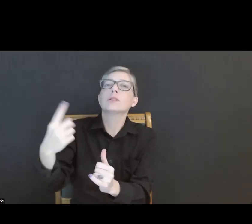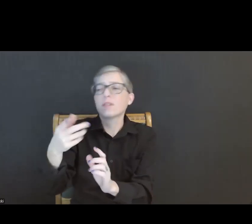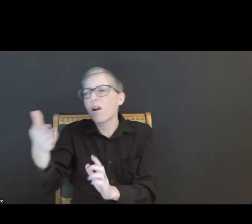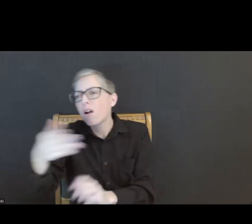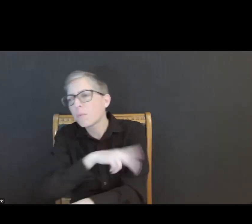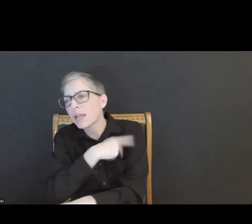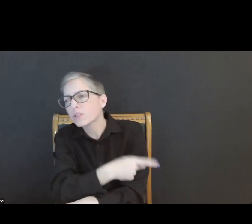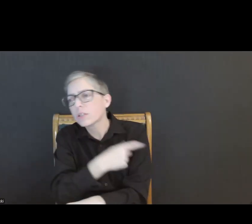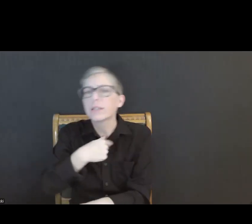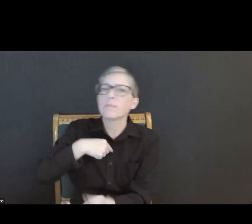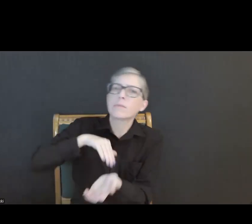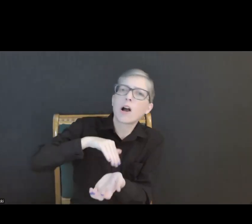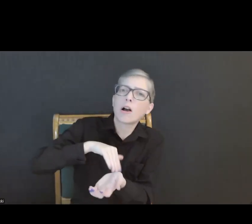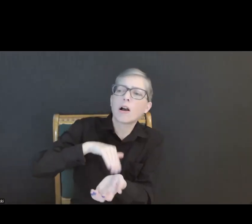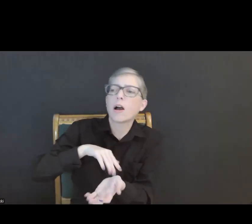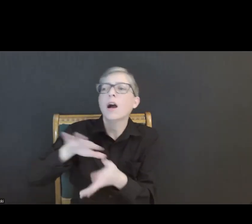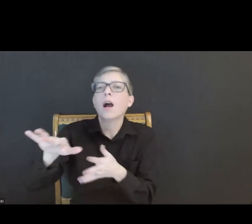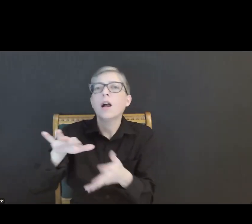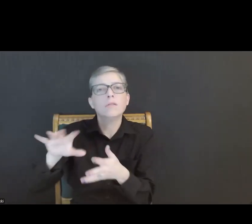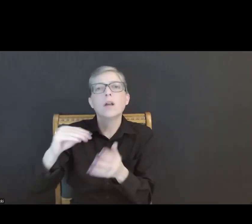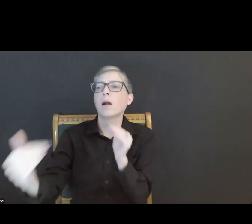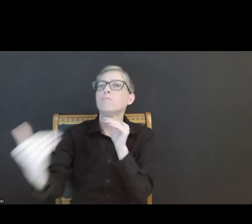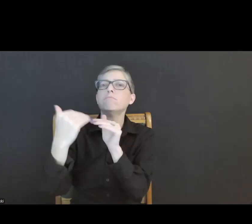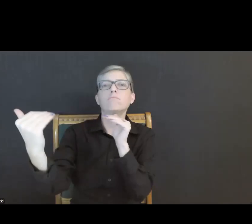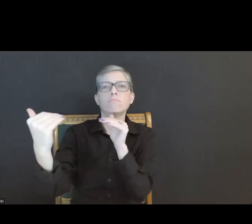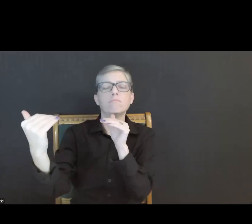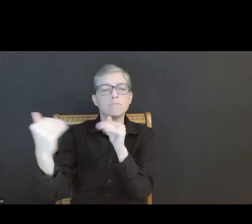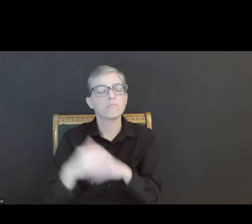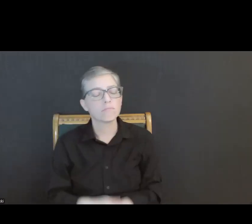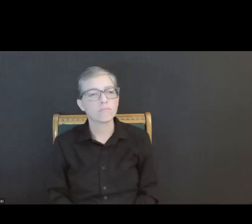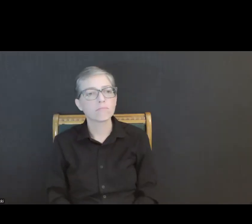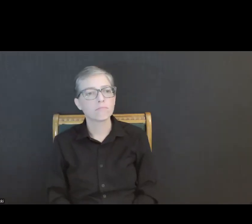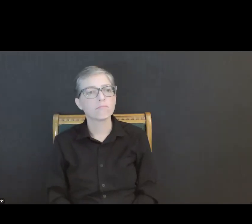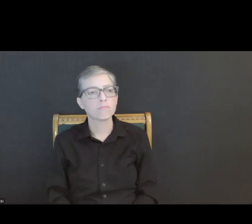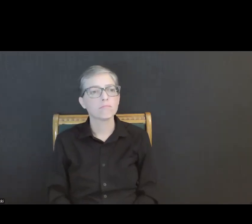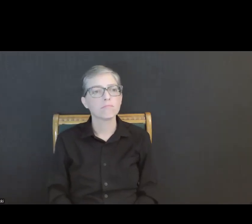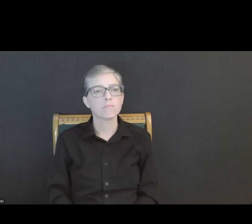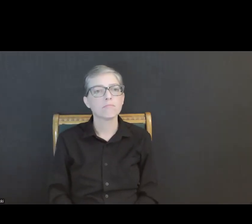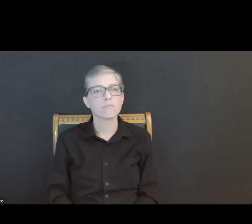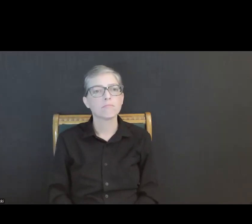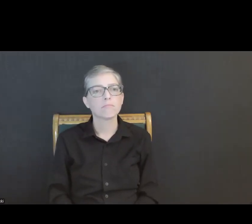you took us really to you know there are moments when we as clinicians or providers